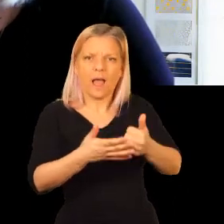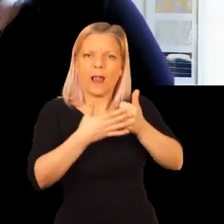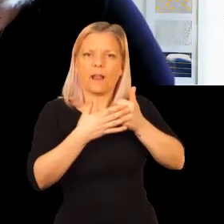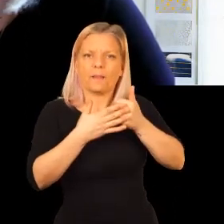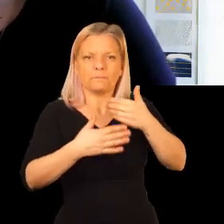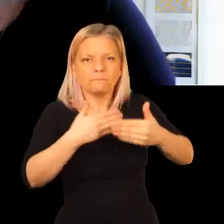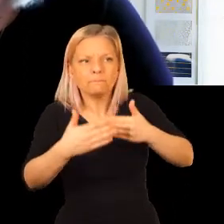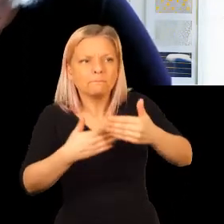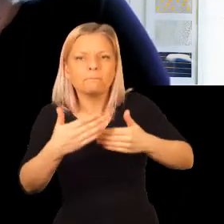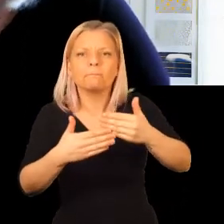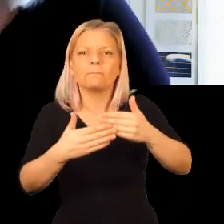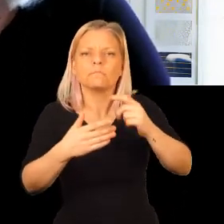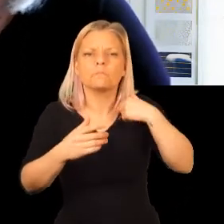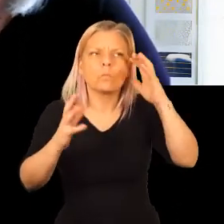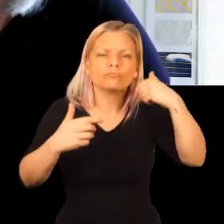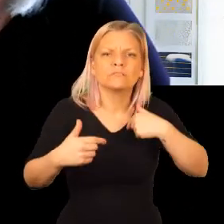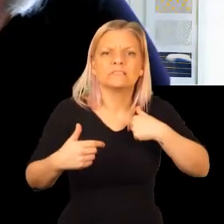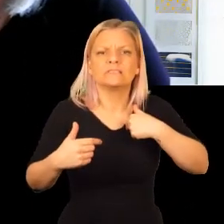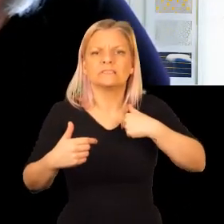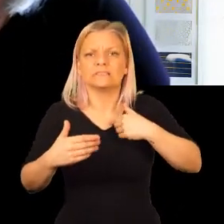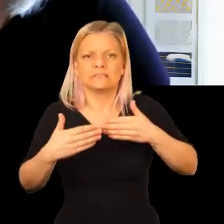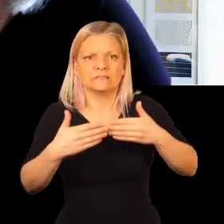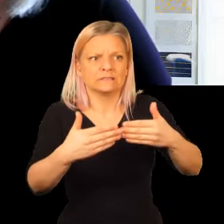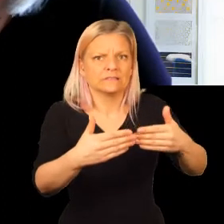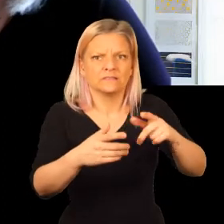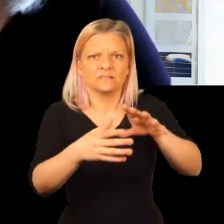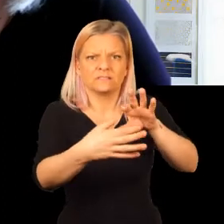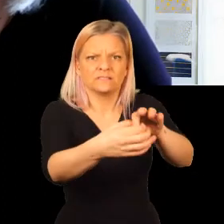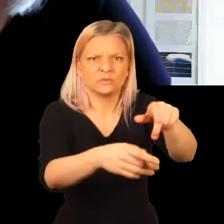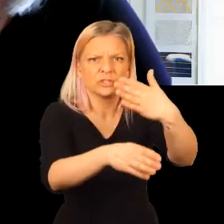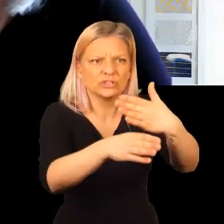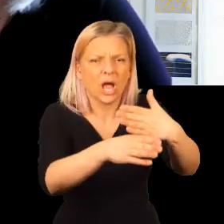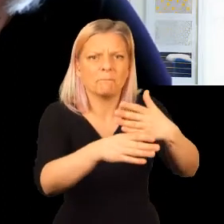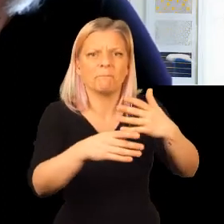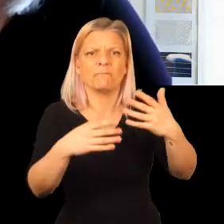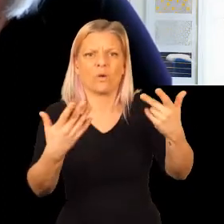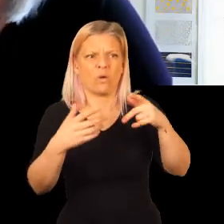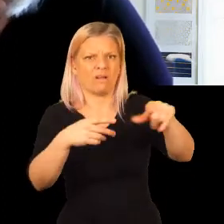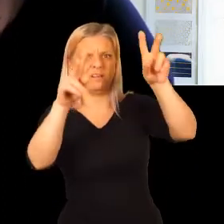way of being and i worry again that we're moving towards it becoming a job or a job